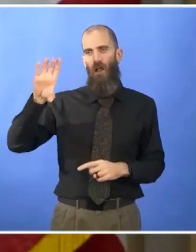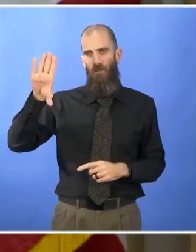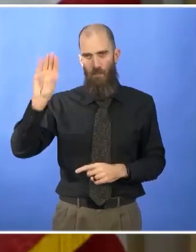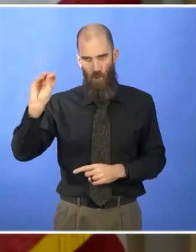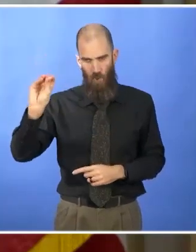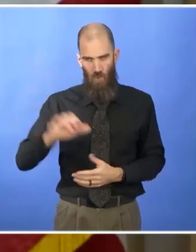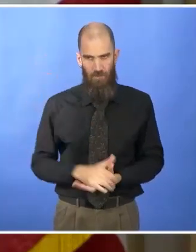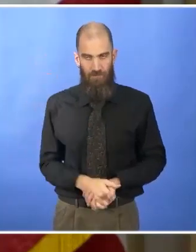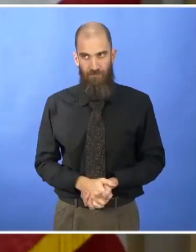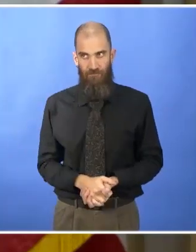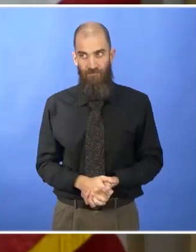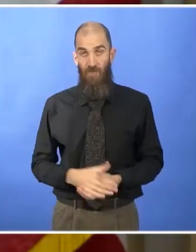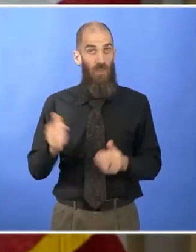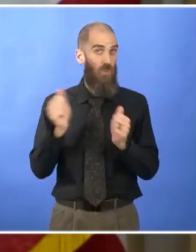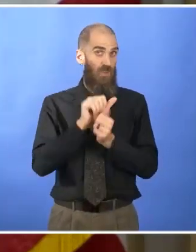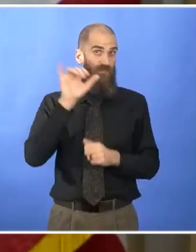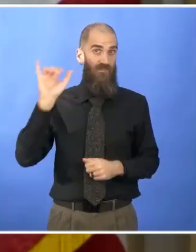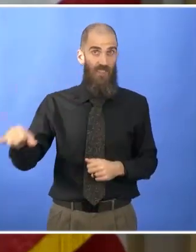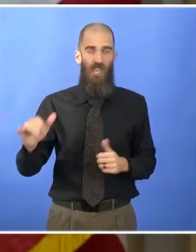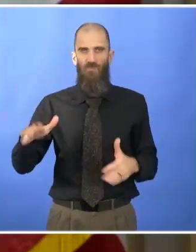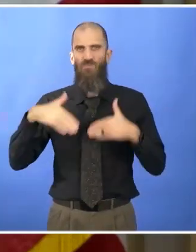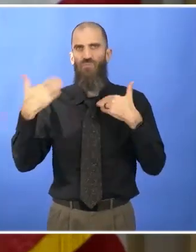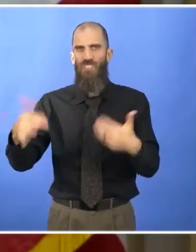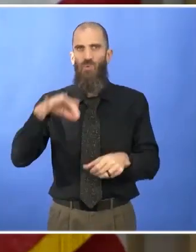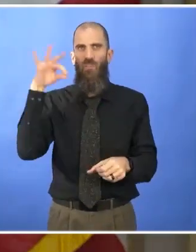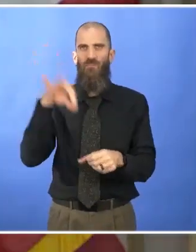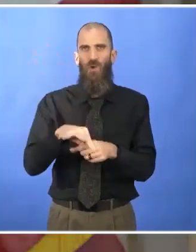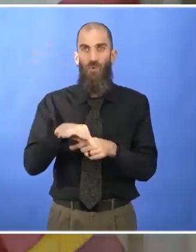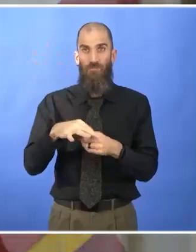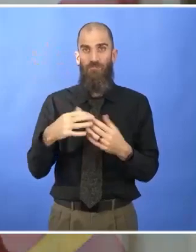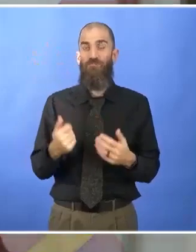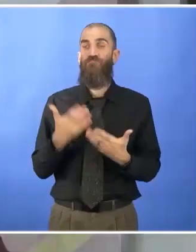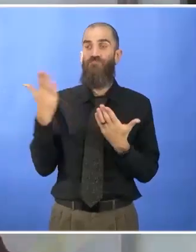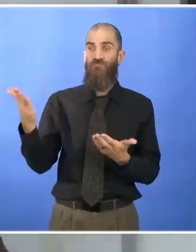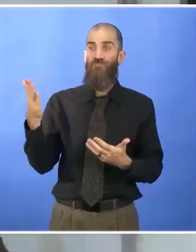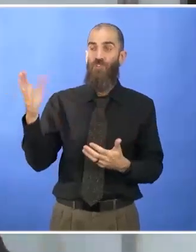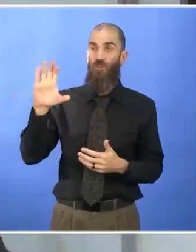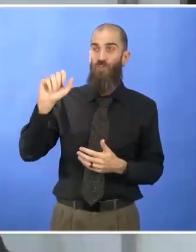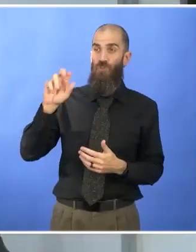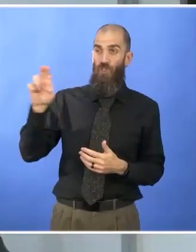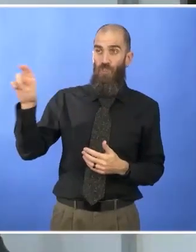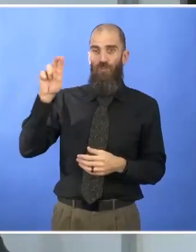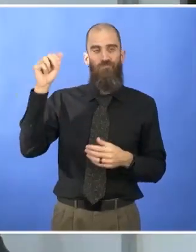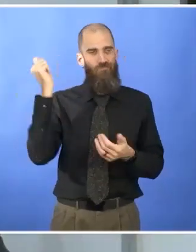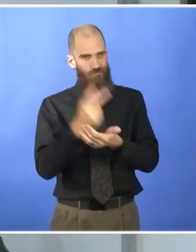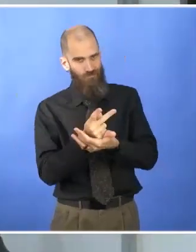APPROVE. COMMISSIONER STARKS: VOTE TO APPROVE. COMMISSIONER SIMINGTON: